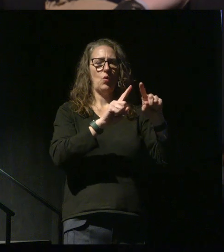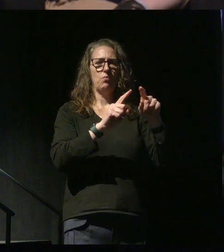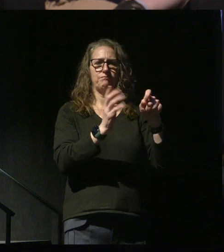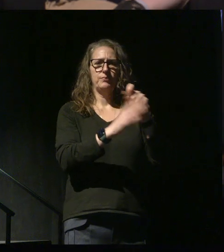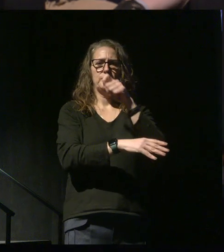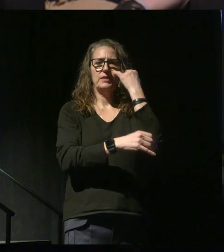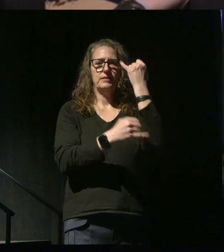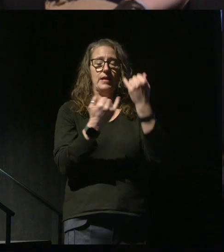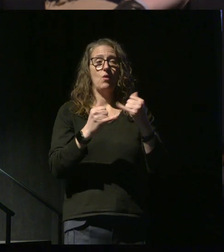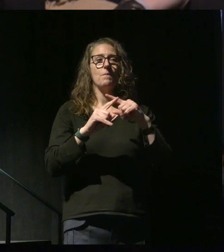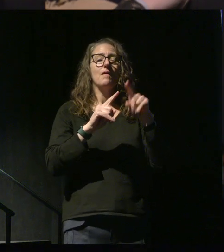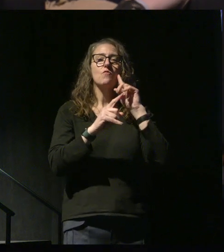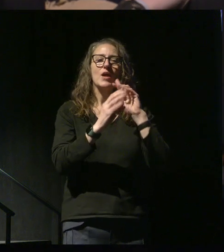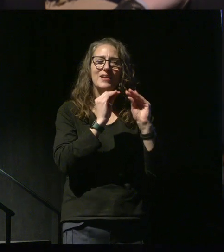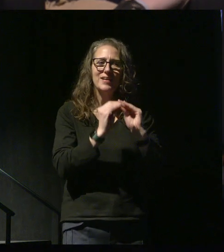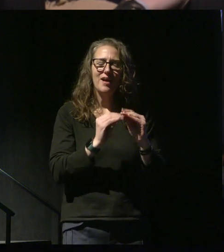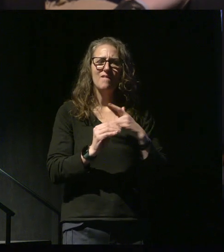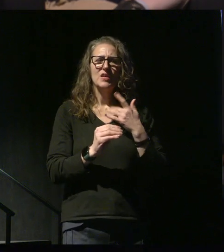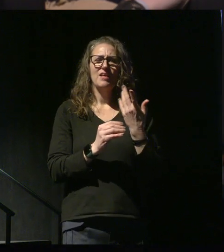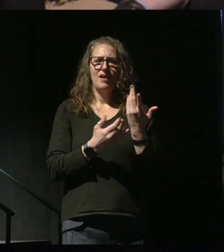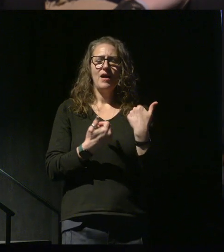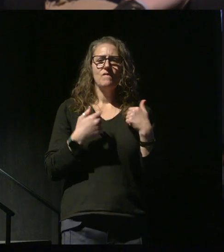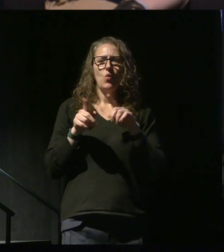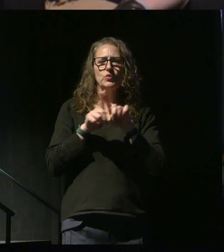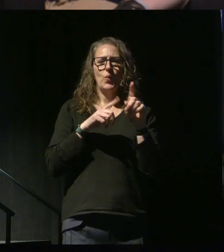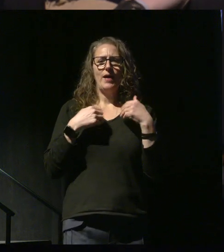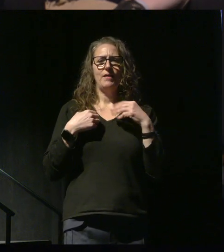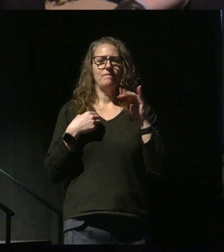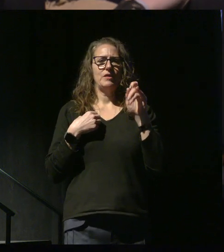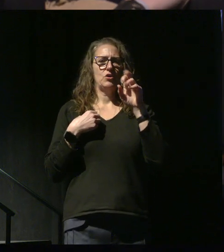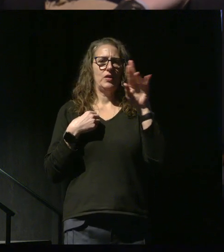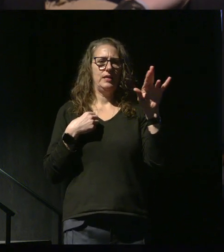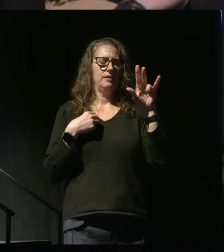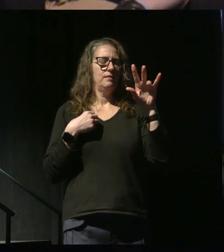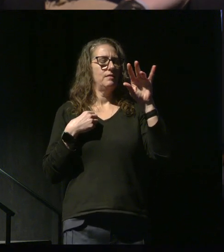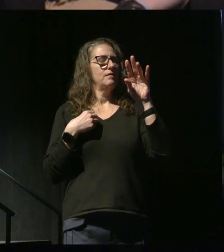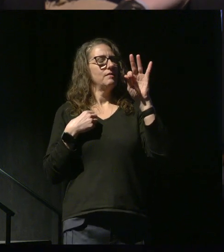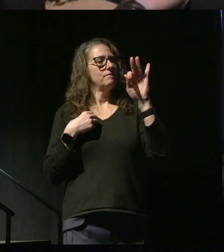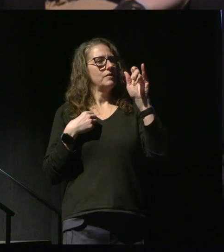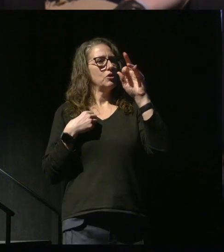kind of like a fairytale experience, I have to say. Like for all of my editors, for all of my books